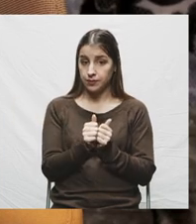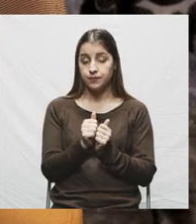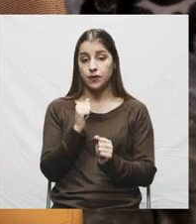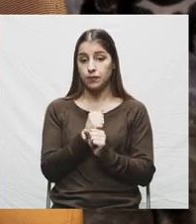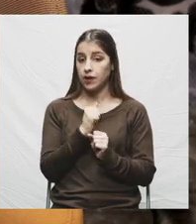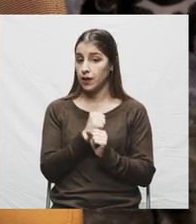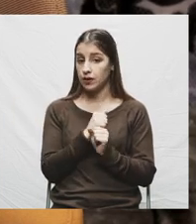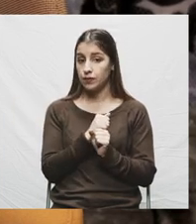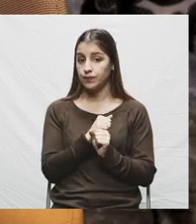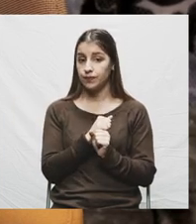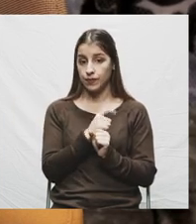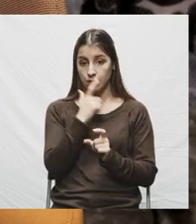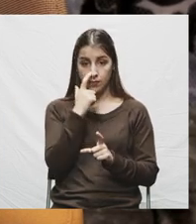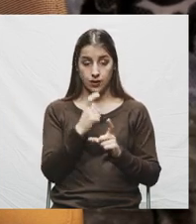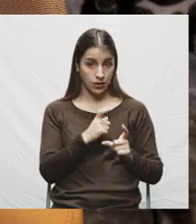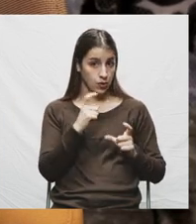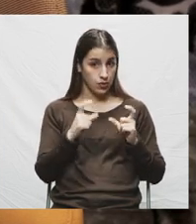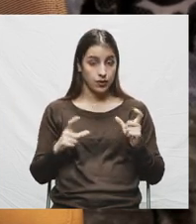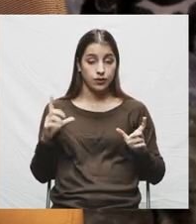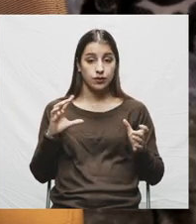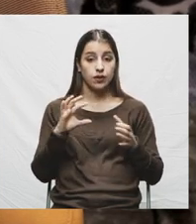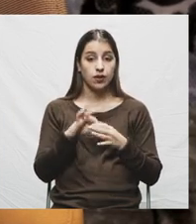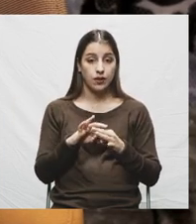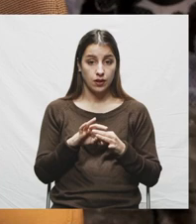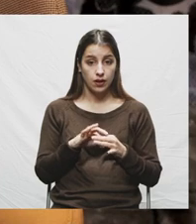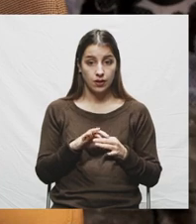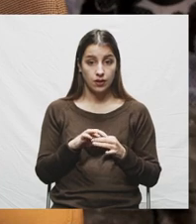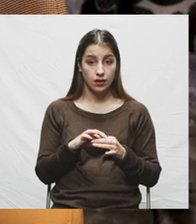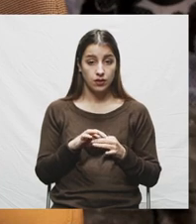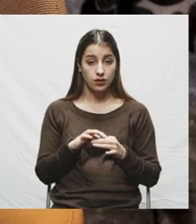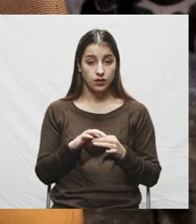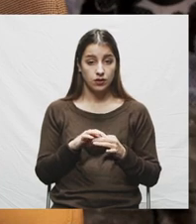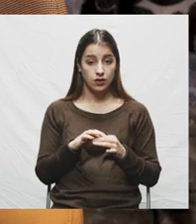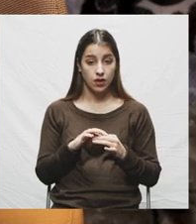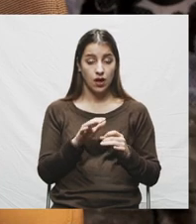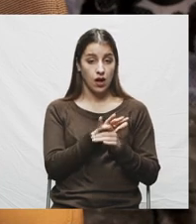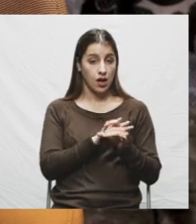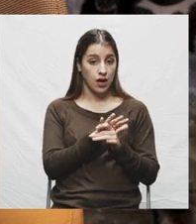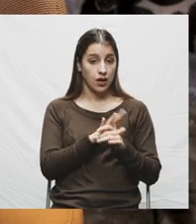with her work. Where people linked to Trisha Brown, because Randy Warshaw had been dancing